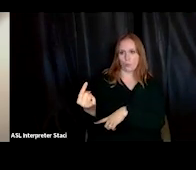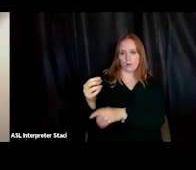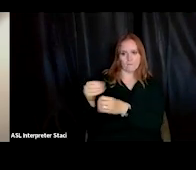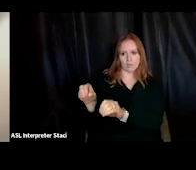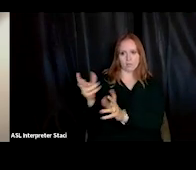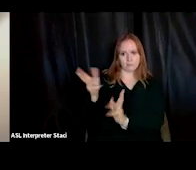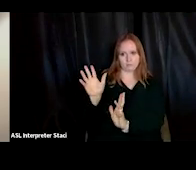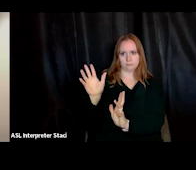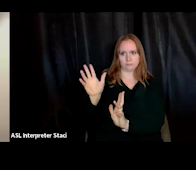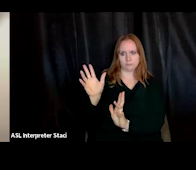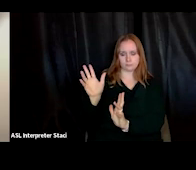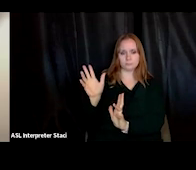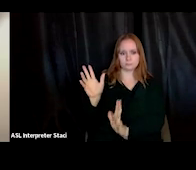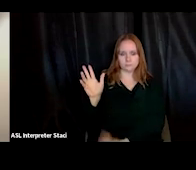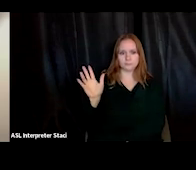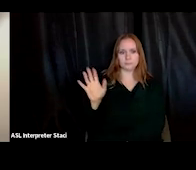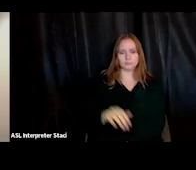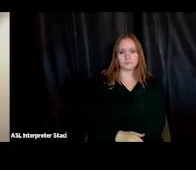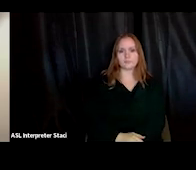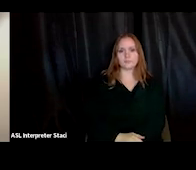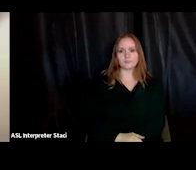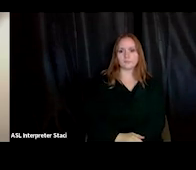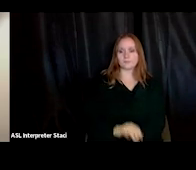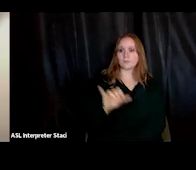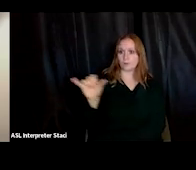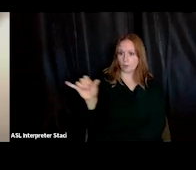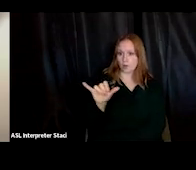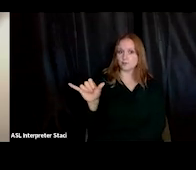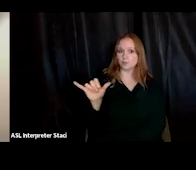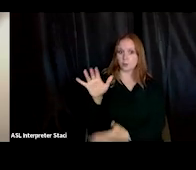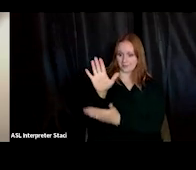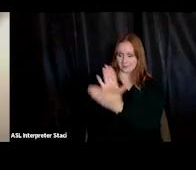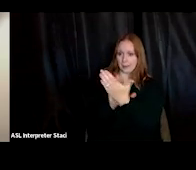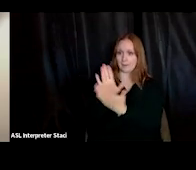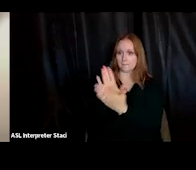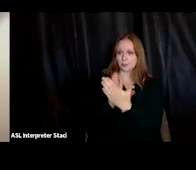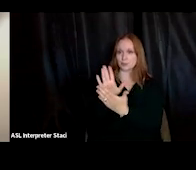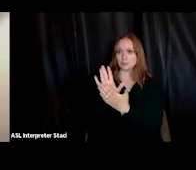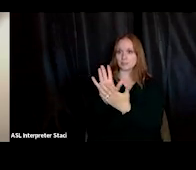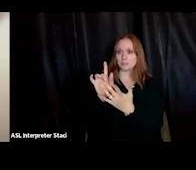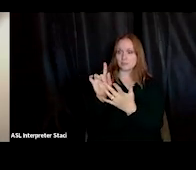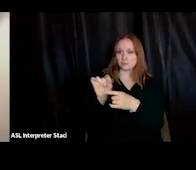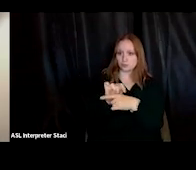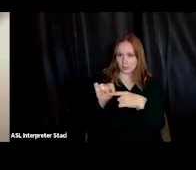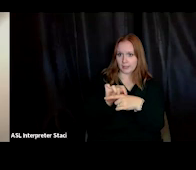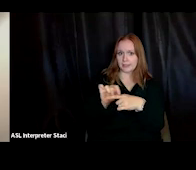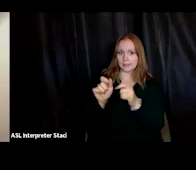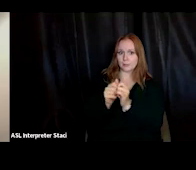And we've also... We're even able to have an in-person training with our social security representative